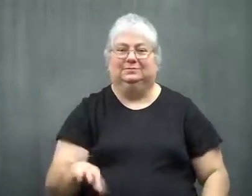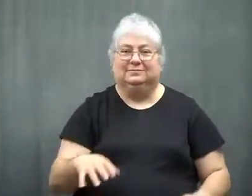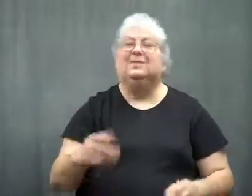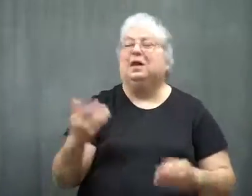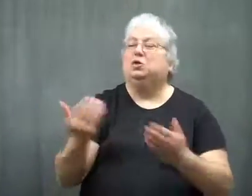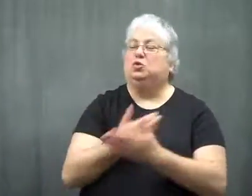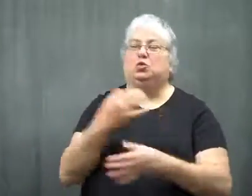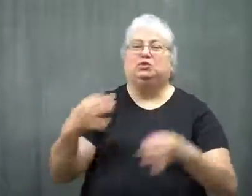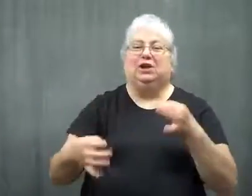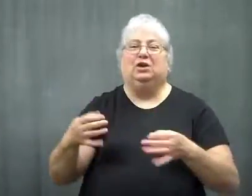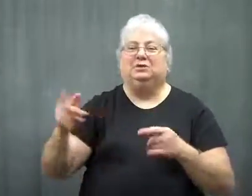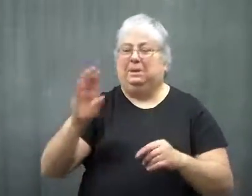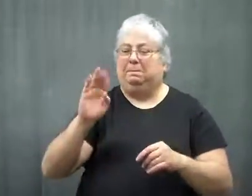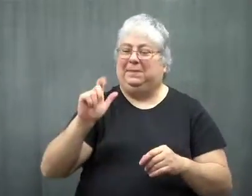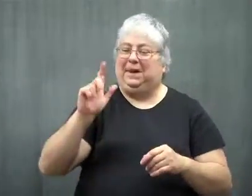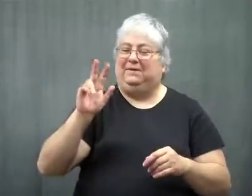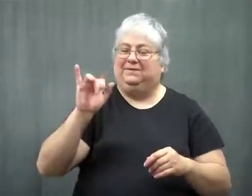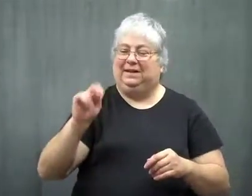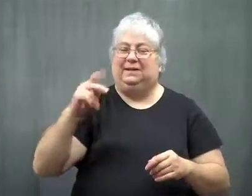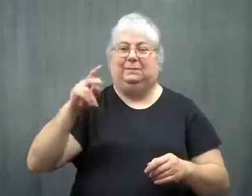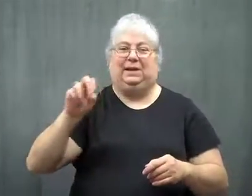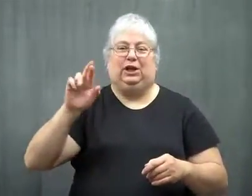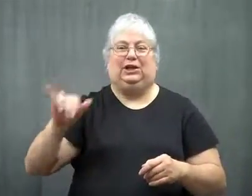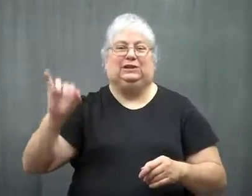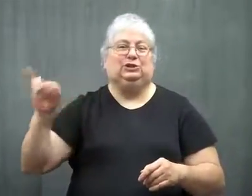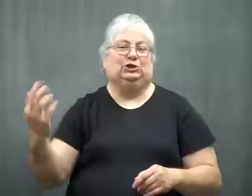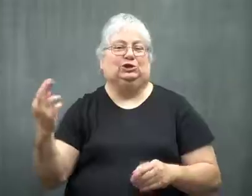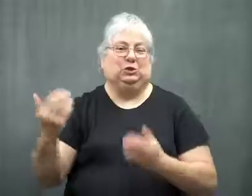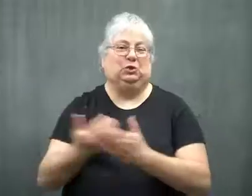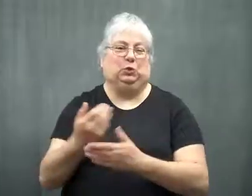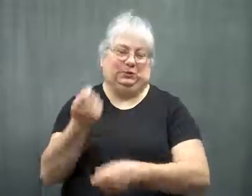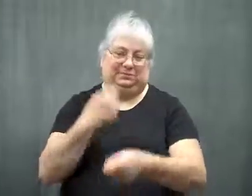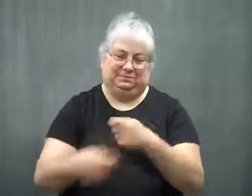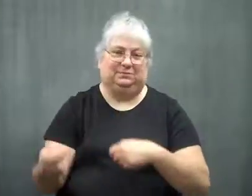He was replaced by judge Belvin Perry Jr.